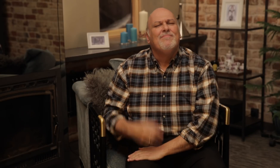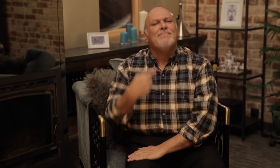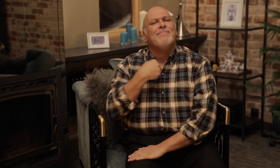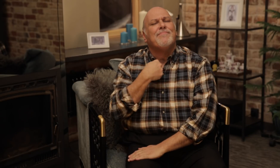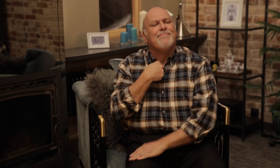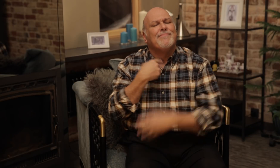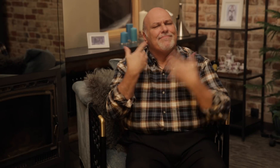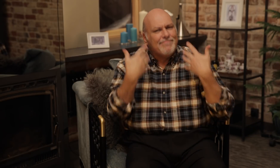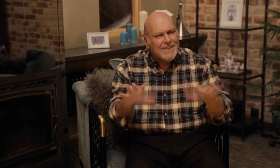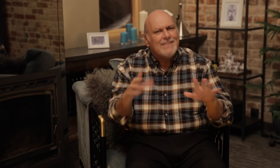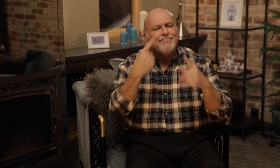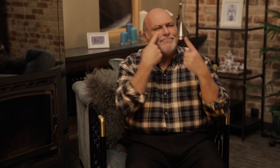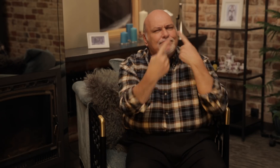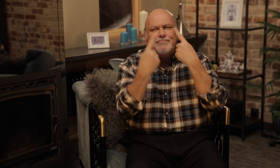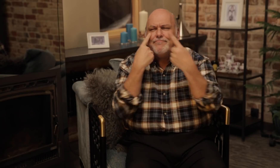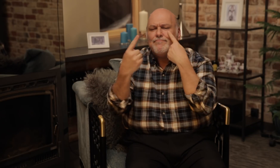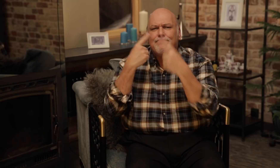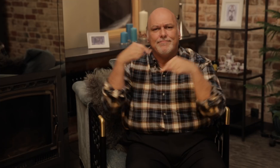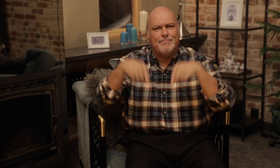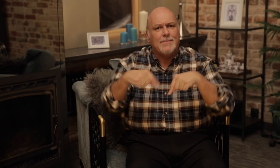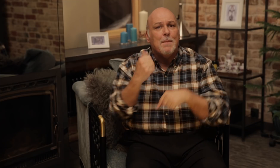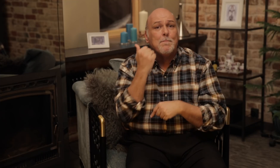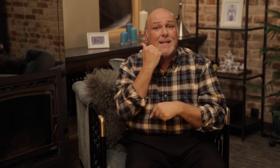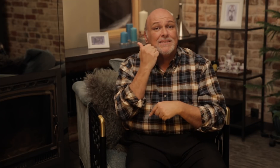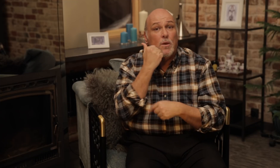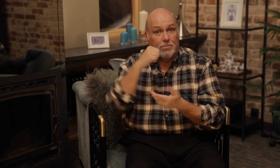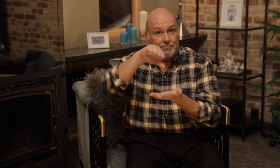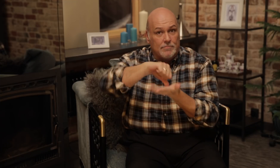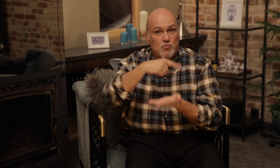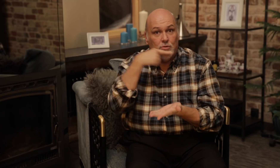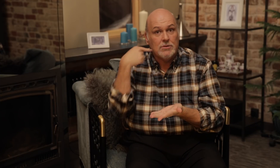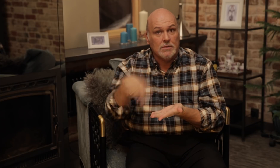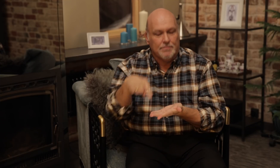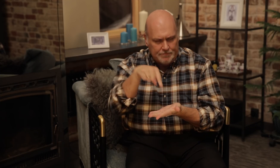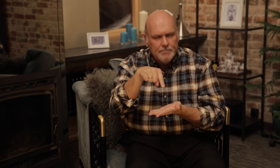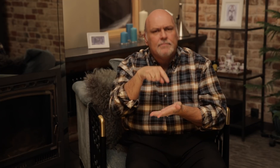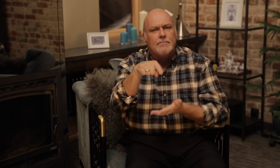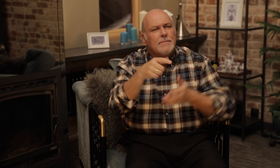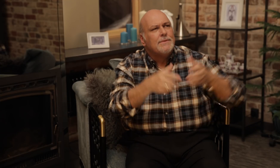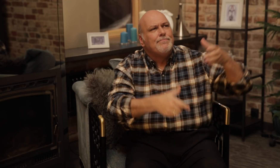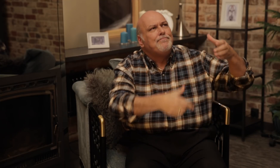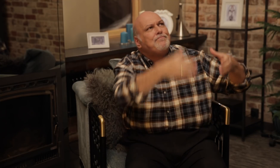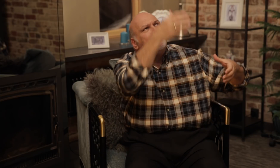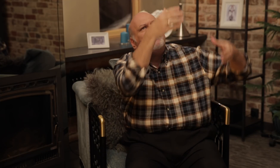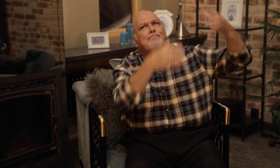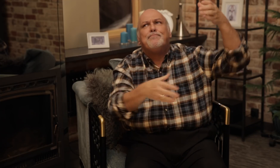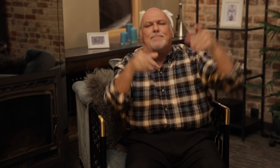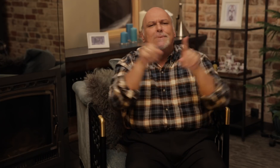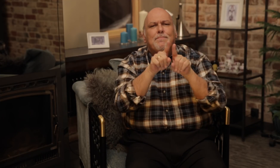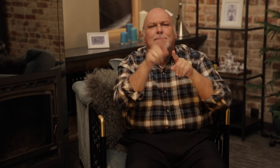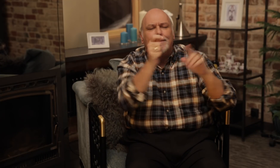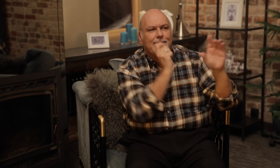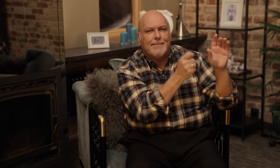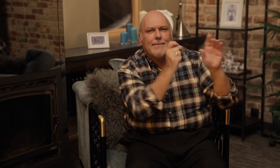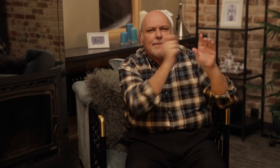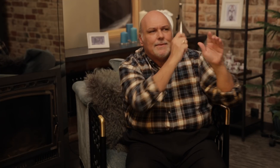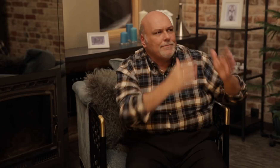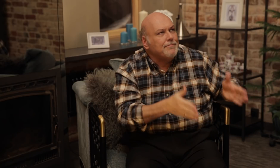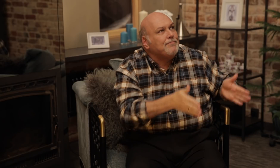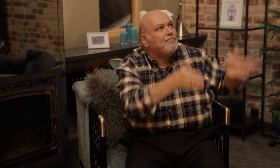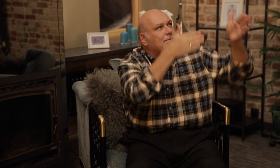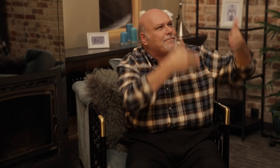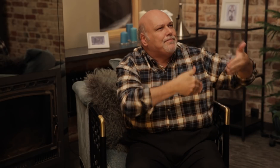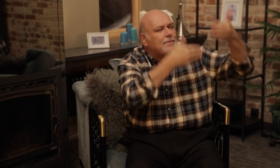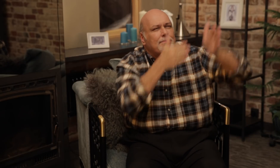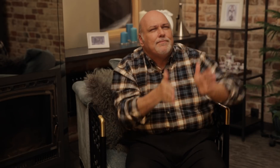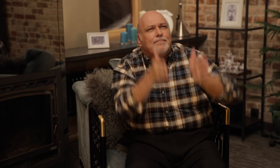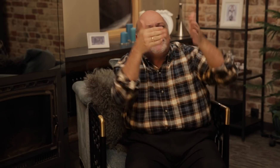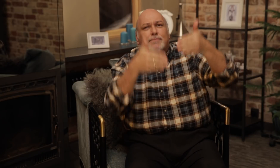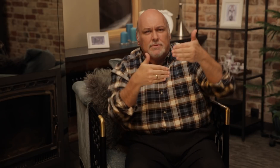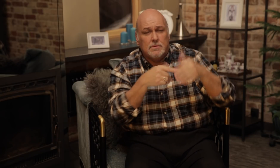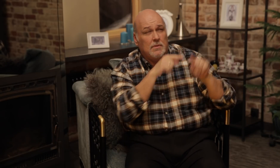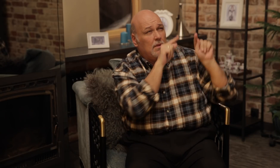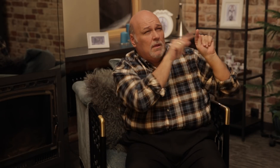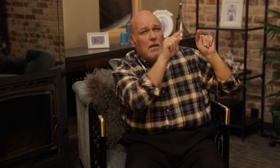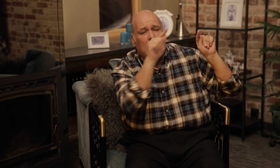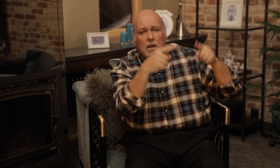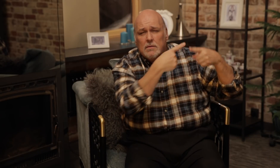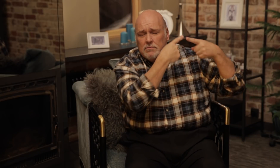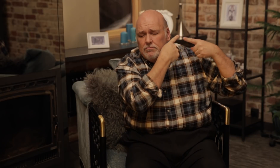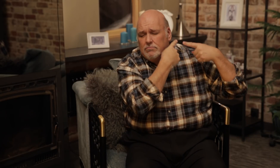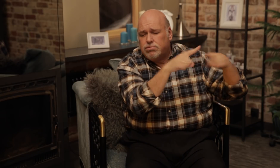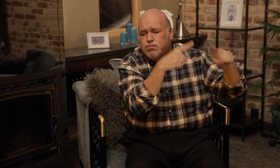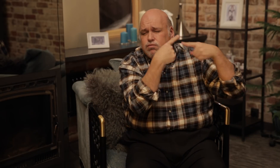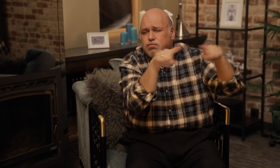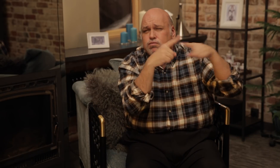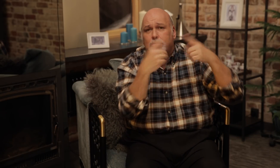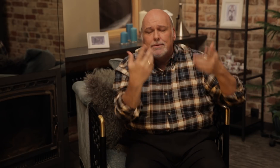I have been to many different places within Moscow, looking at skyscrapers and buildings.